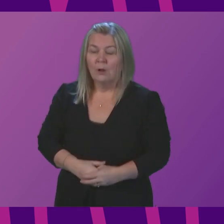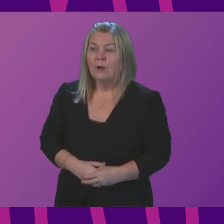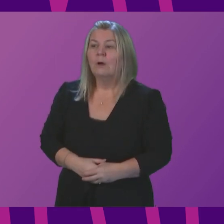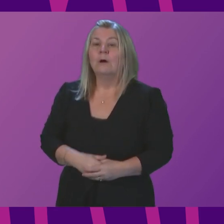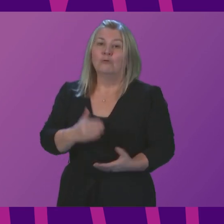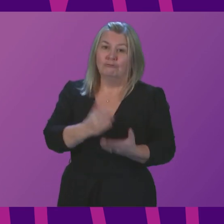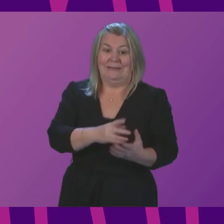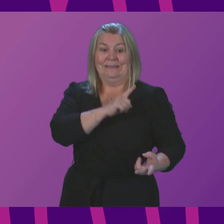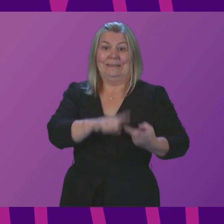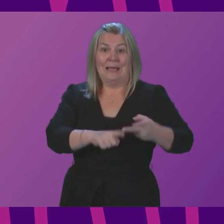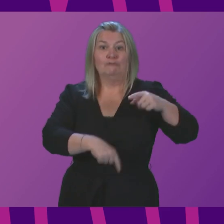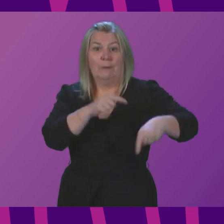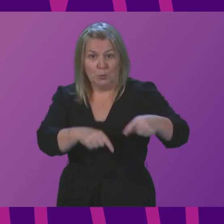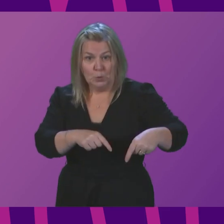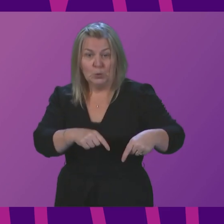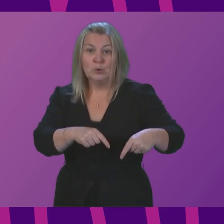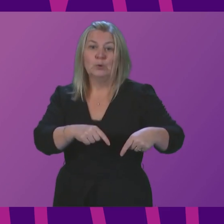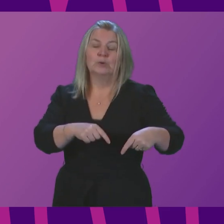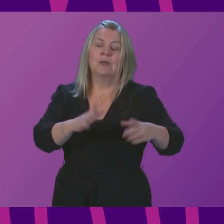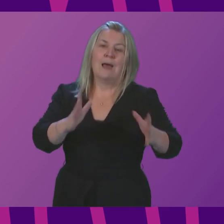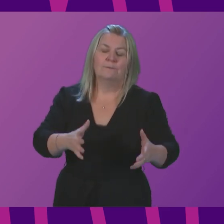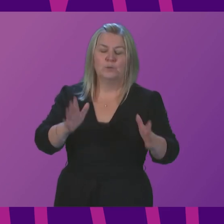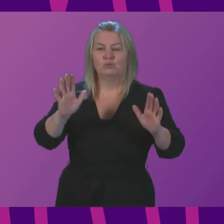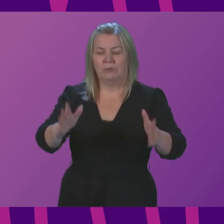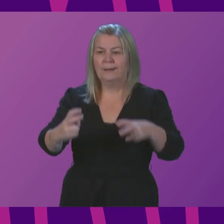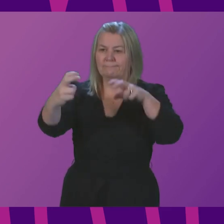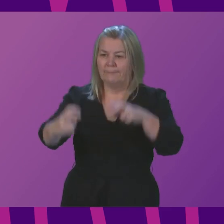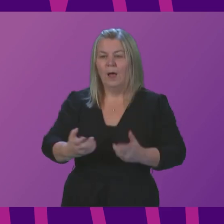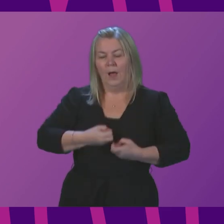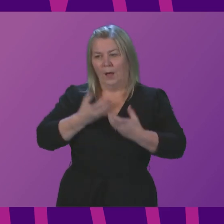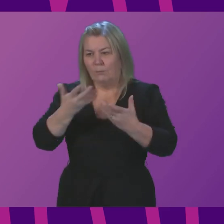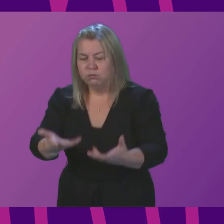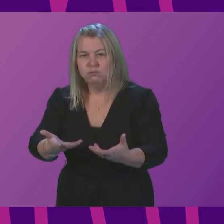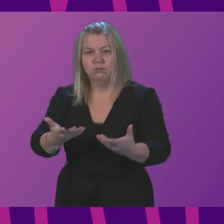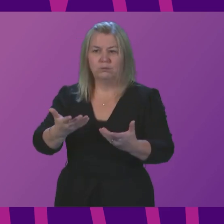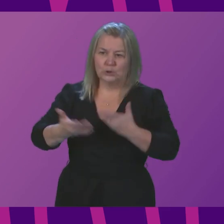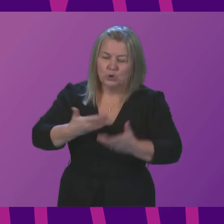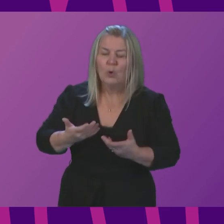abuse heaped upon them by the continual retelling of their story to the agencies involved. Does